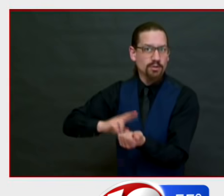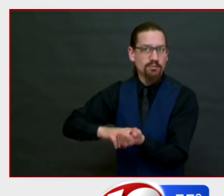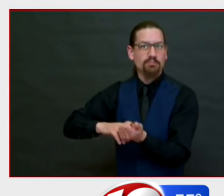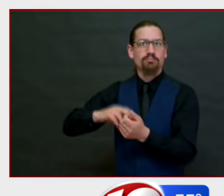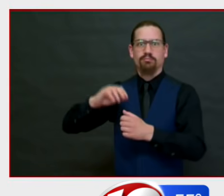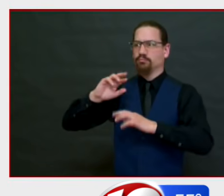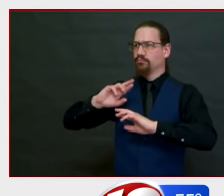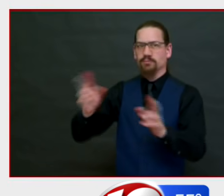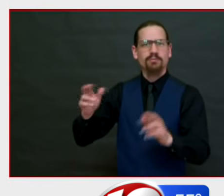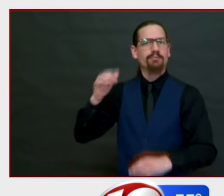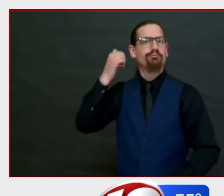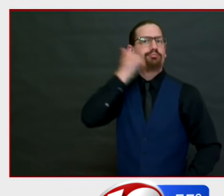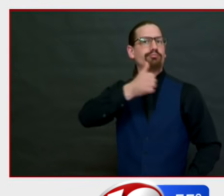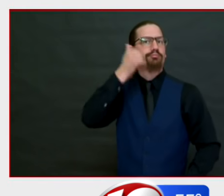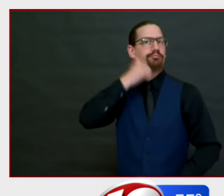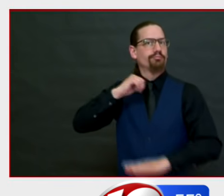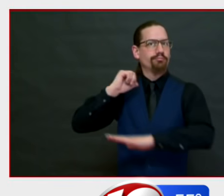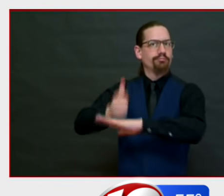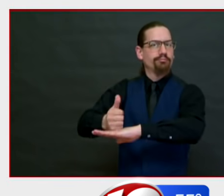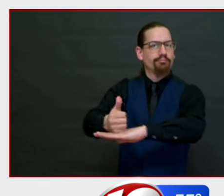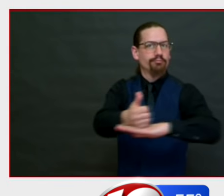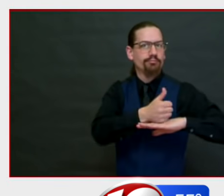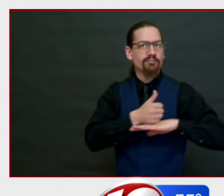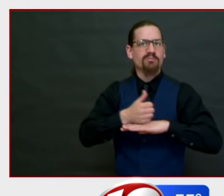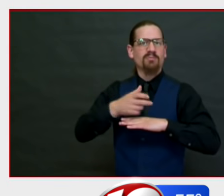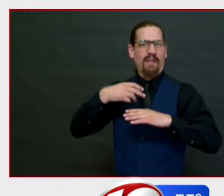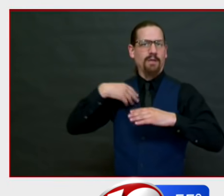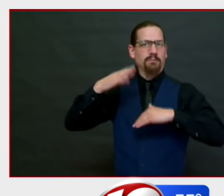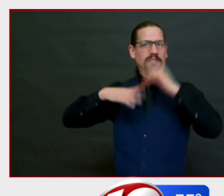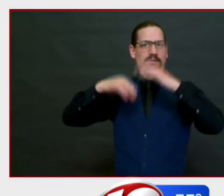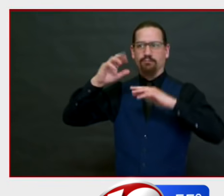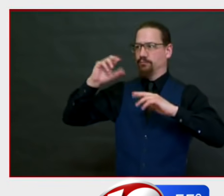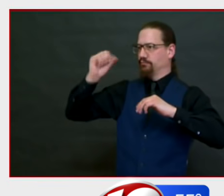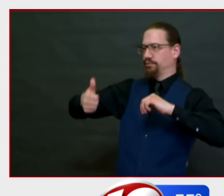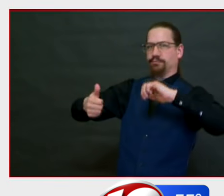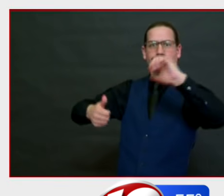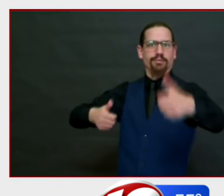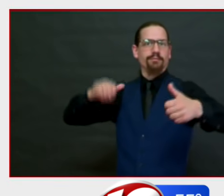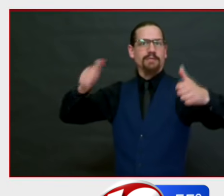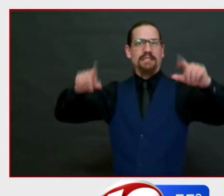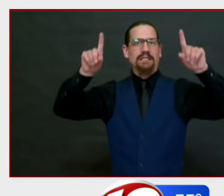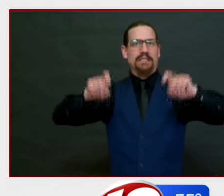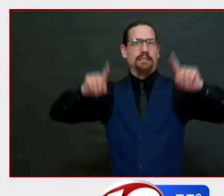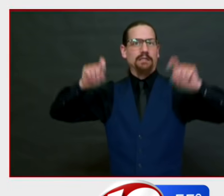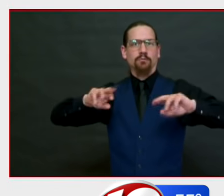LIVE CLOSE. WE'RE GOING TO SET UP EARLY WARNING TESTING SITES AT HIGH